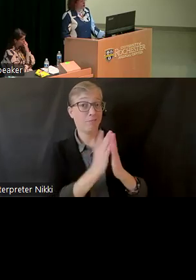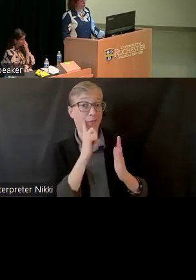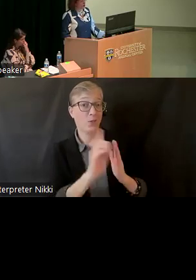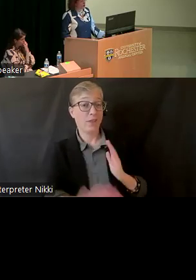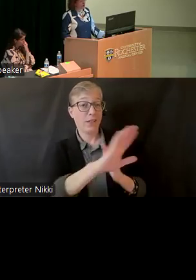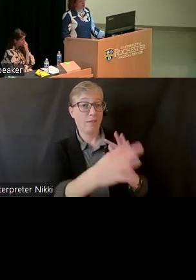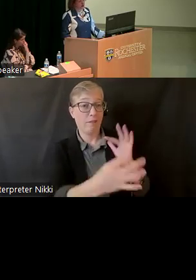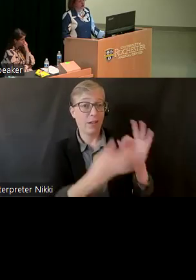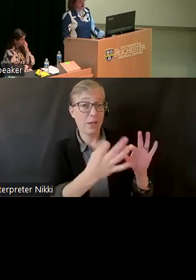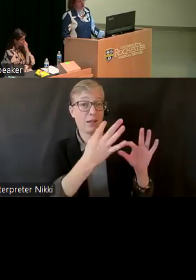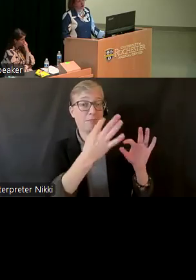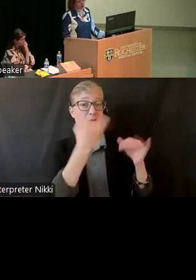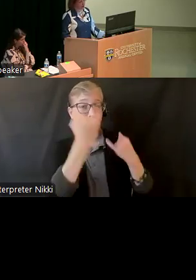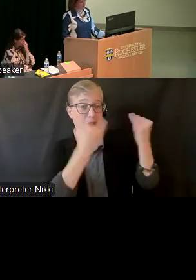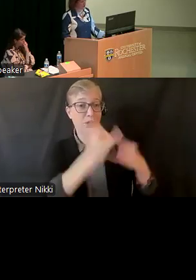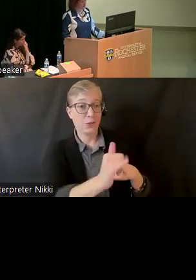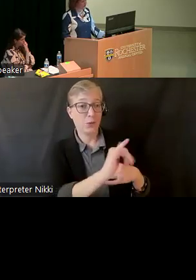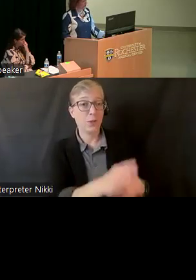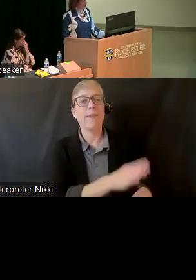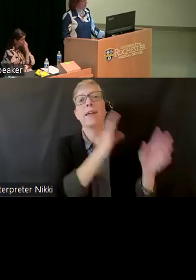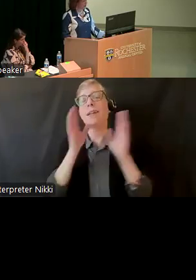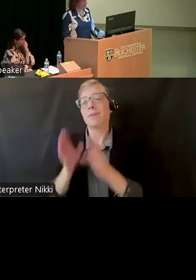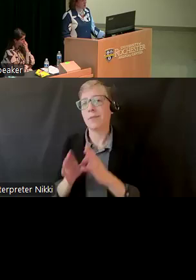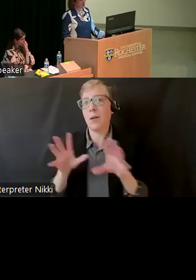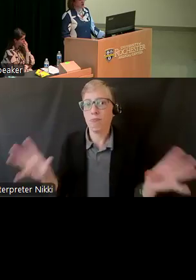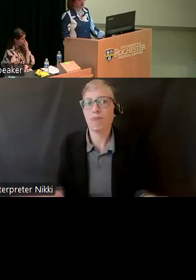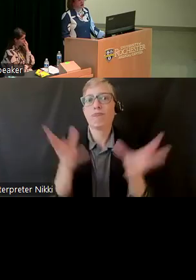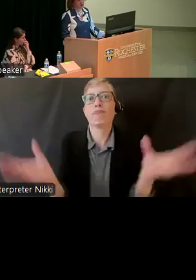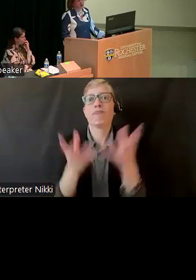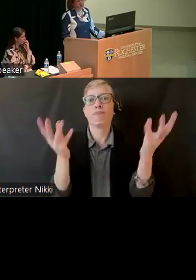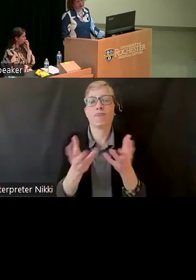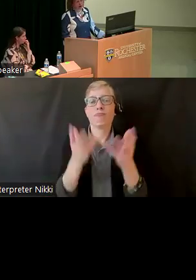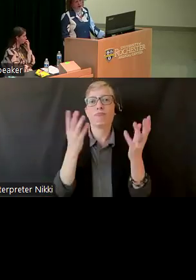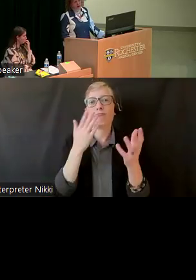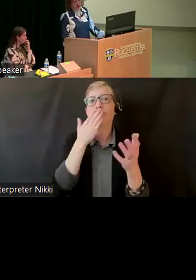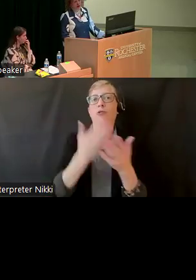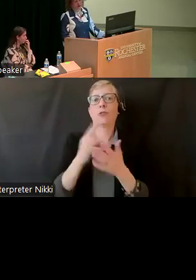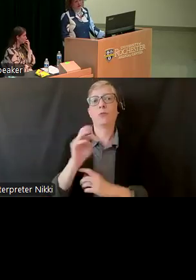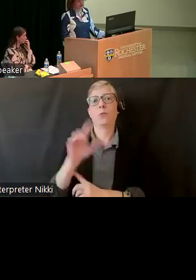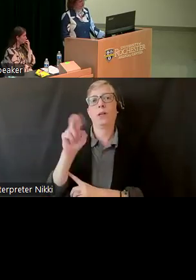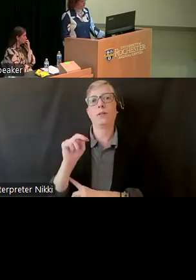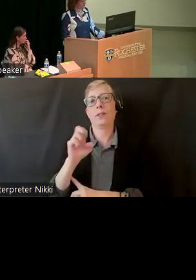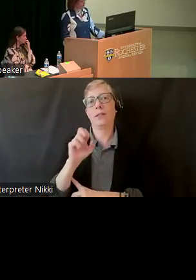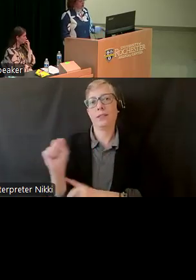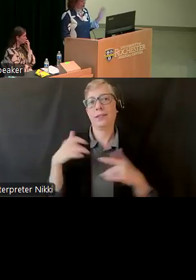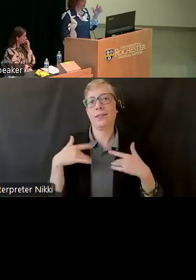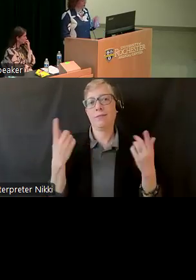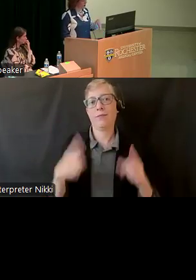wellness events um through wellu which is a great resource by the way um but I'm not going to get